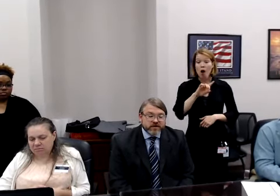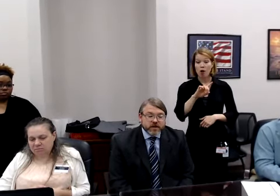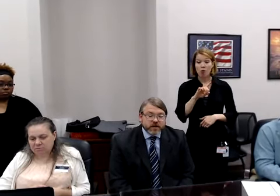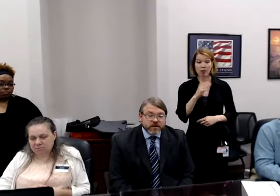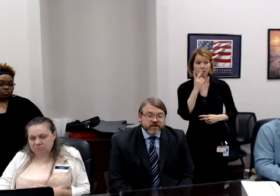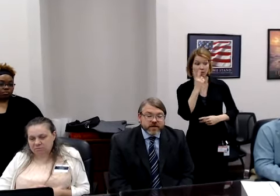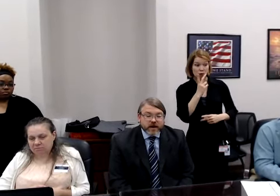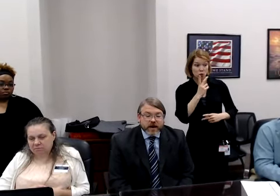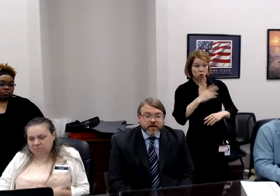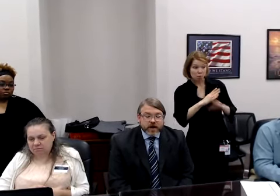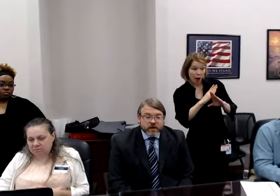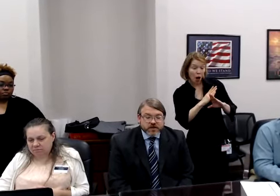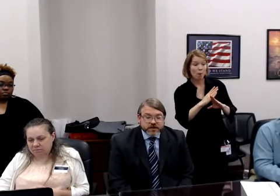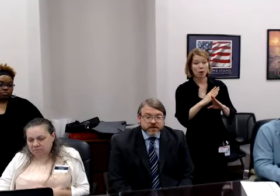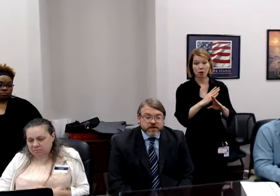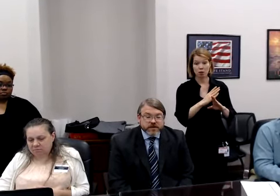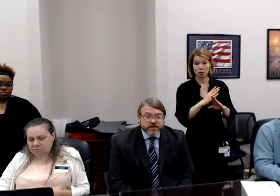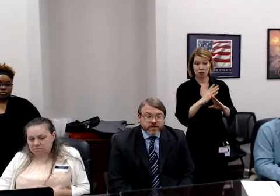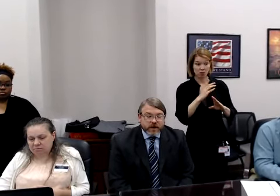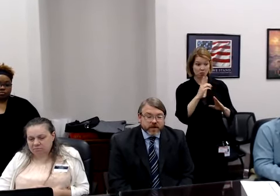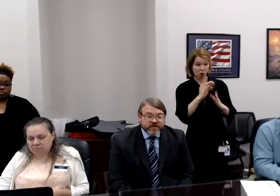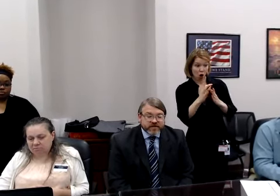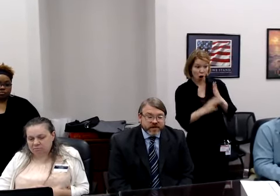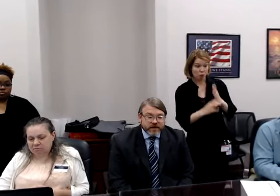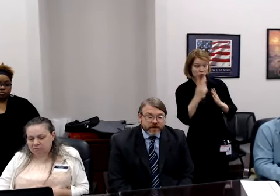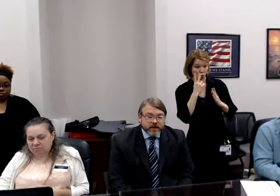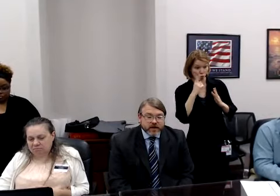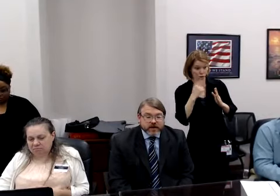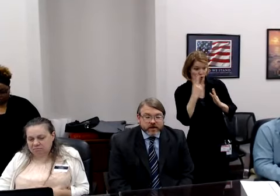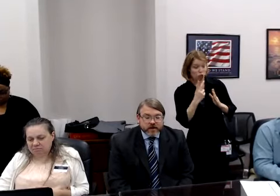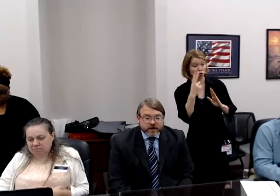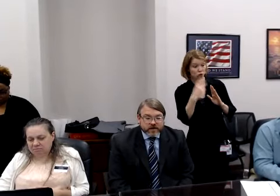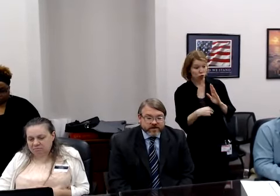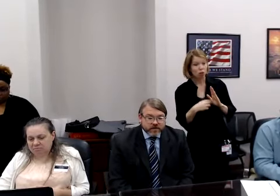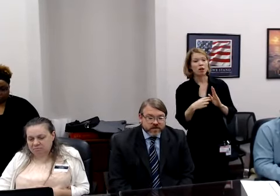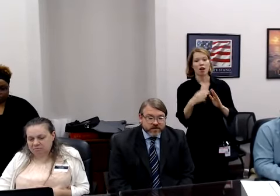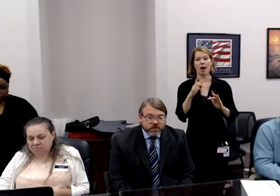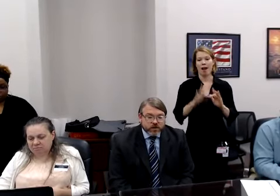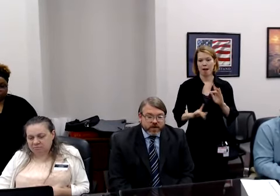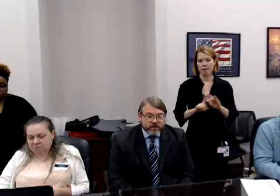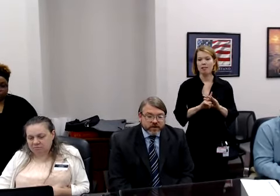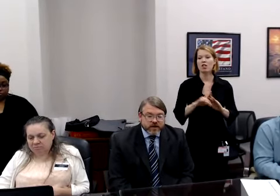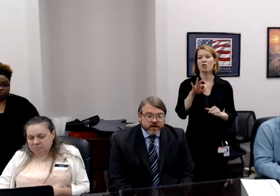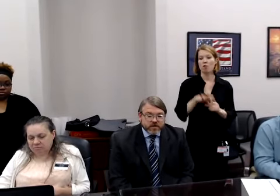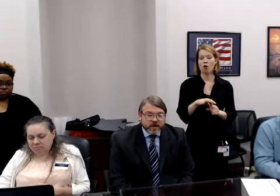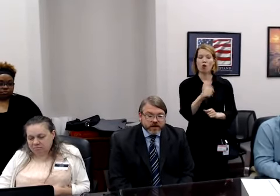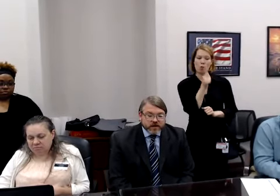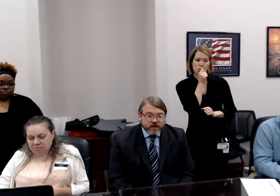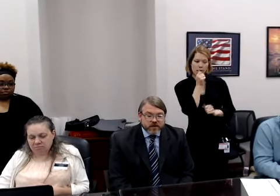disabilities have an option to vote absentee that allows them to vote privately and independently